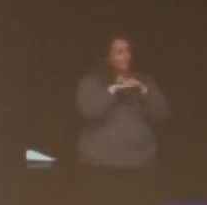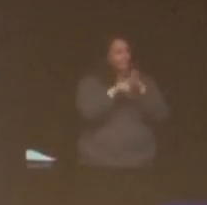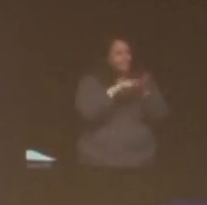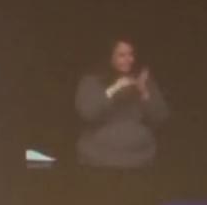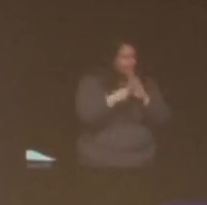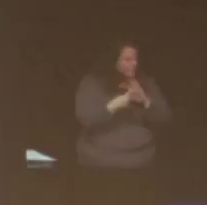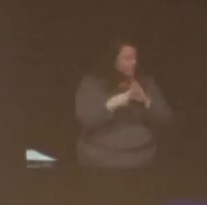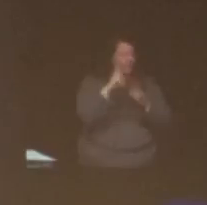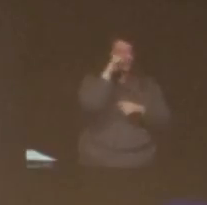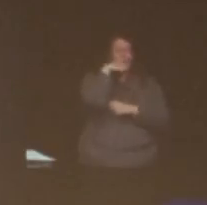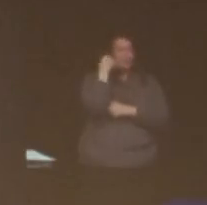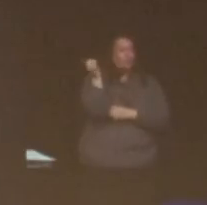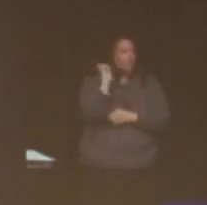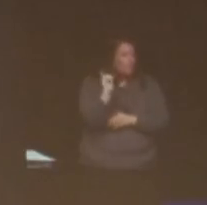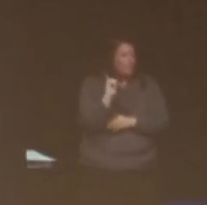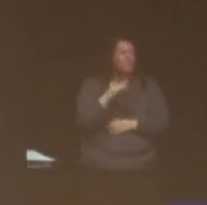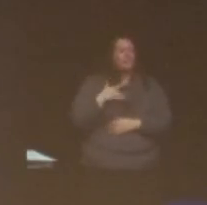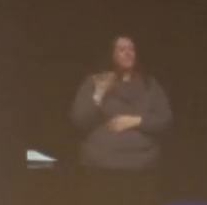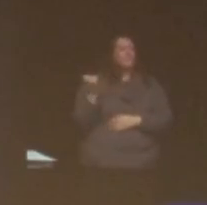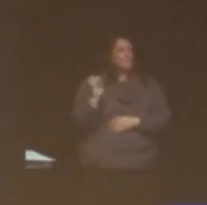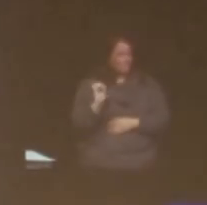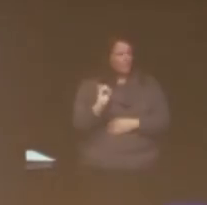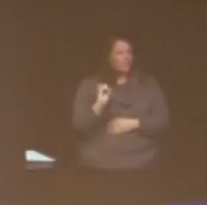you the experience for what it feels like and